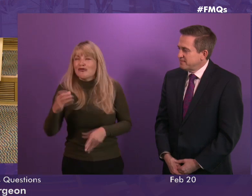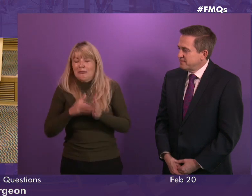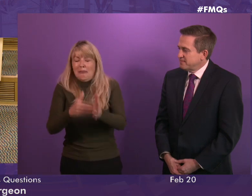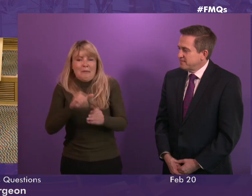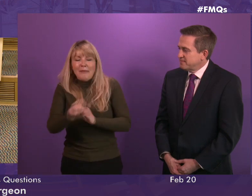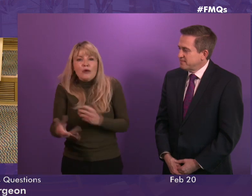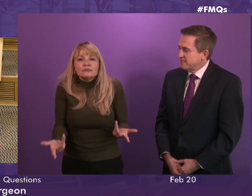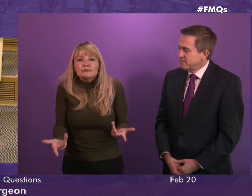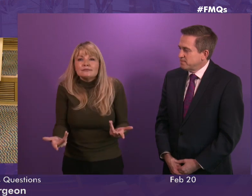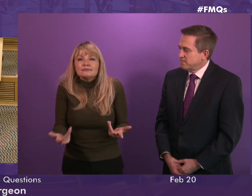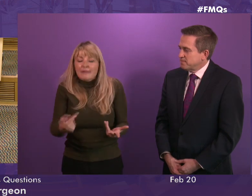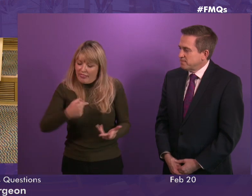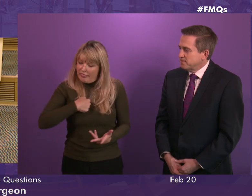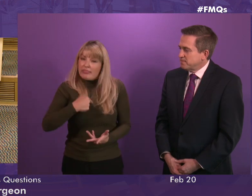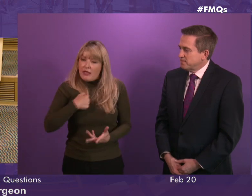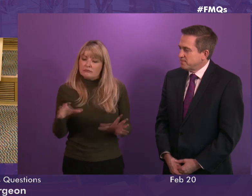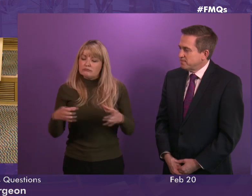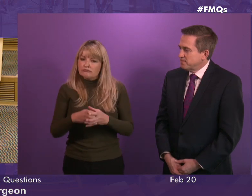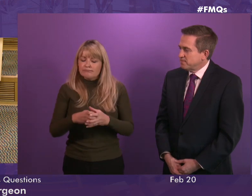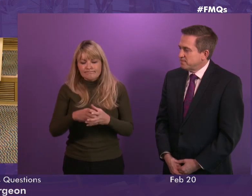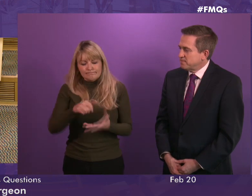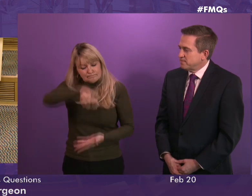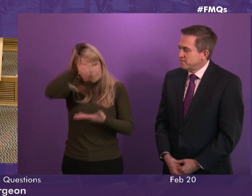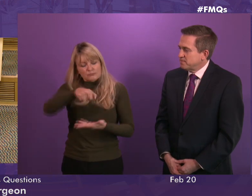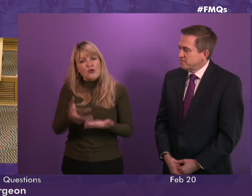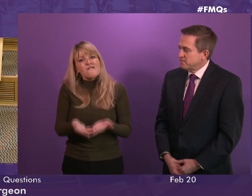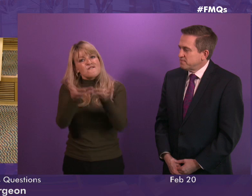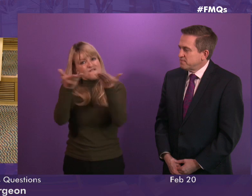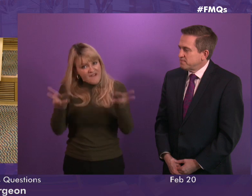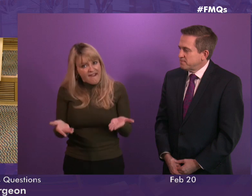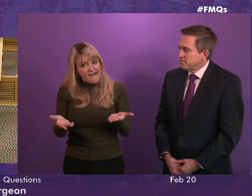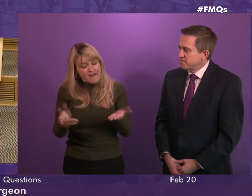We have delivered a budget that is fair and that focuses on protecting our public services,